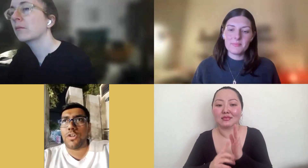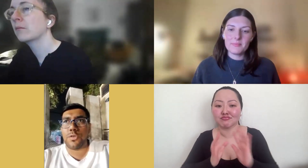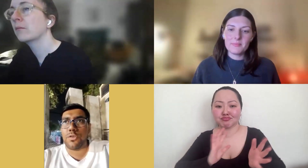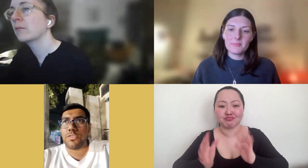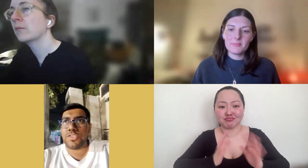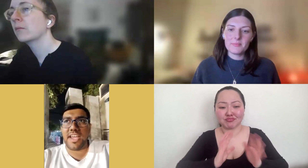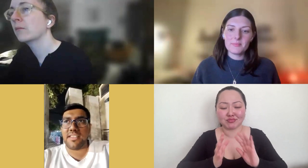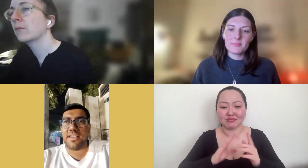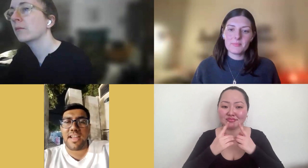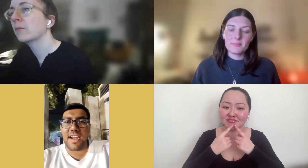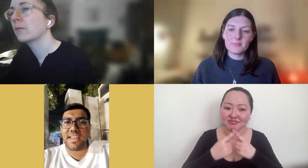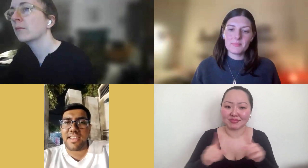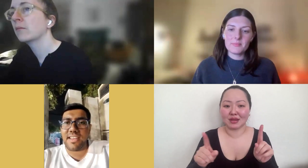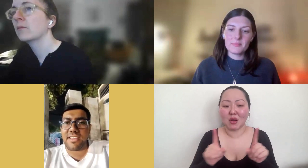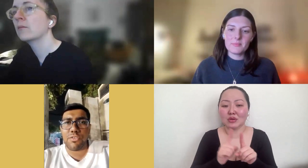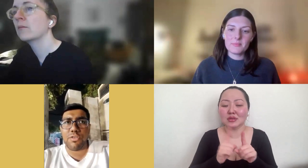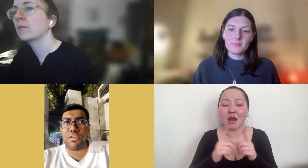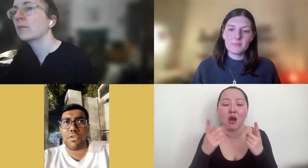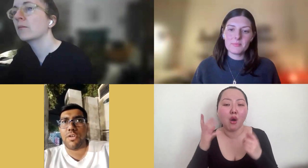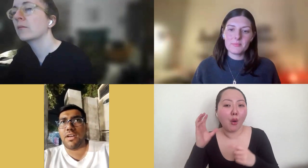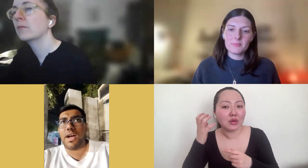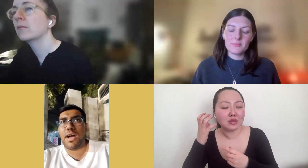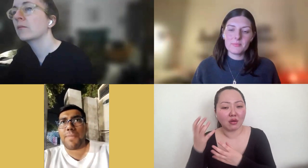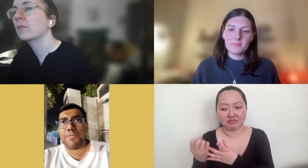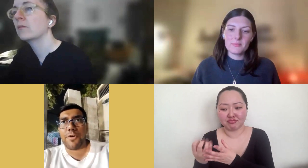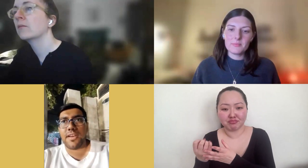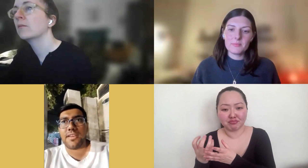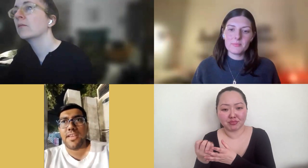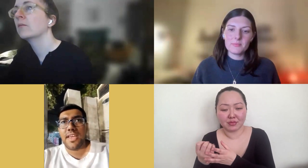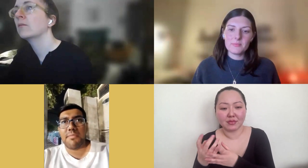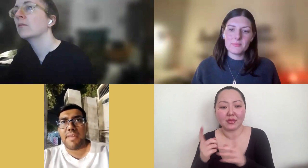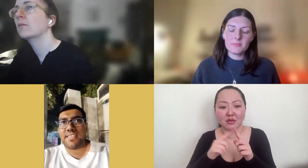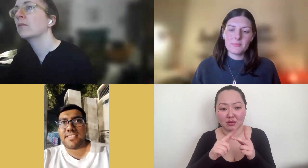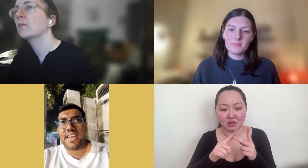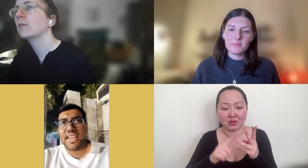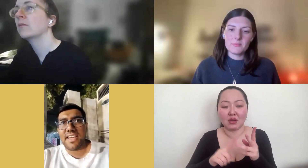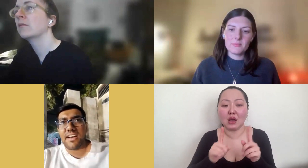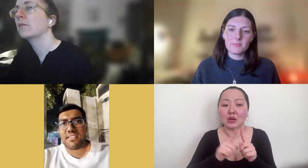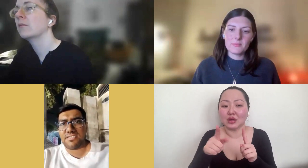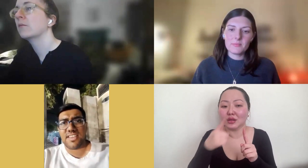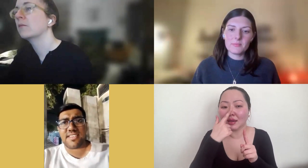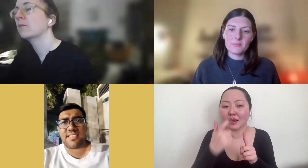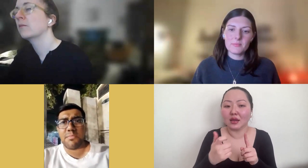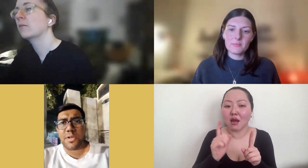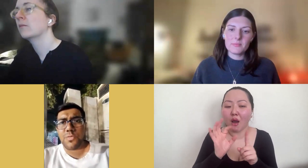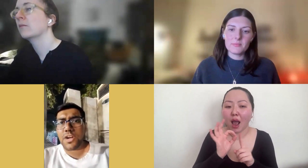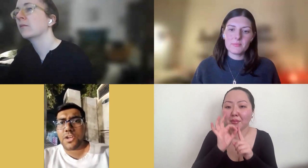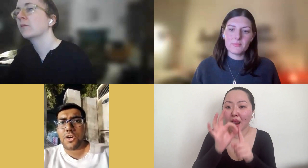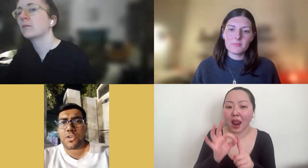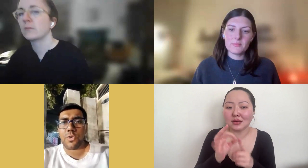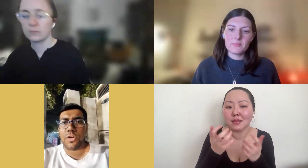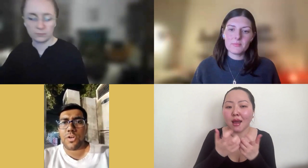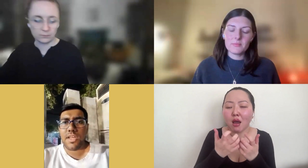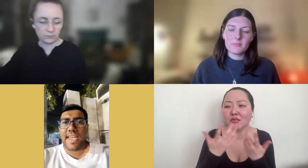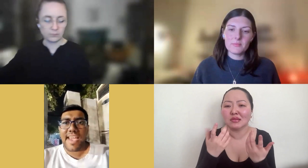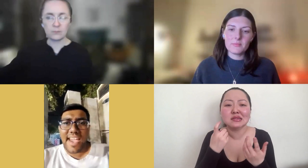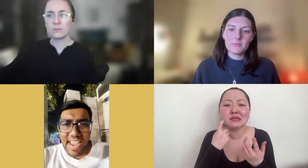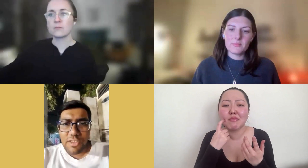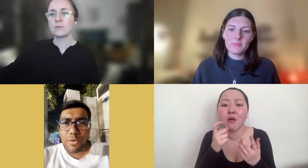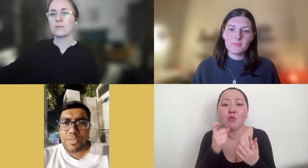could also share the grant You could apply for it by sending just a simple Word Doc. You could